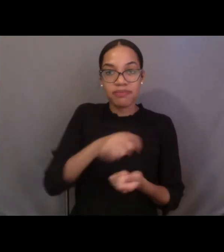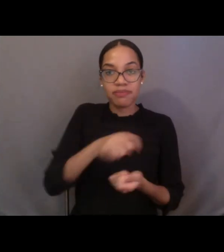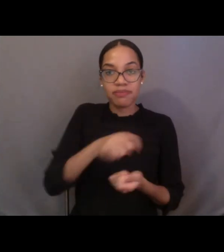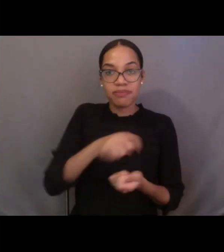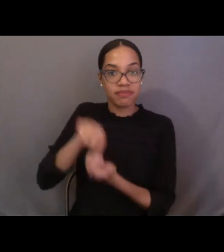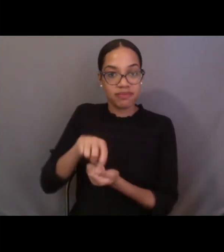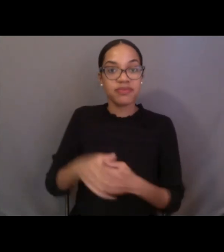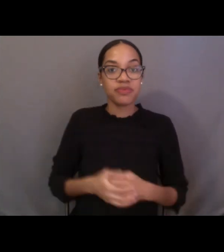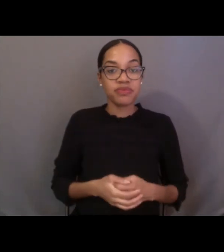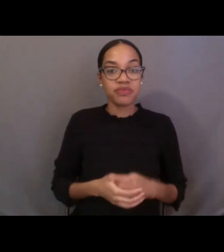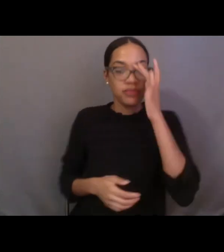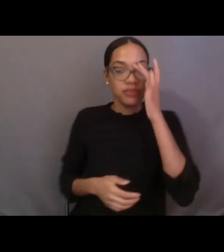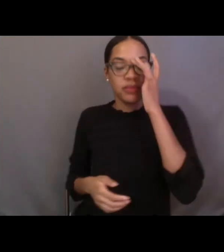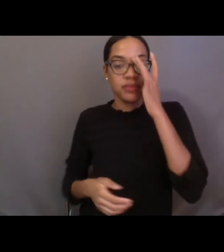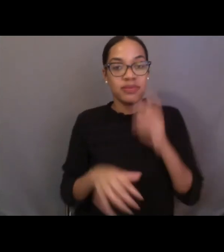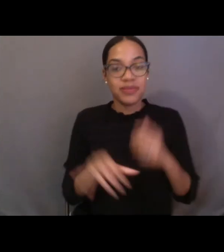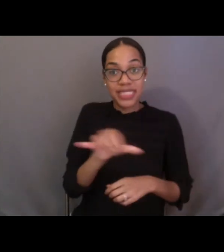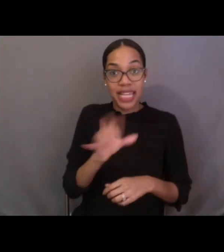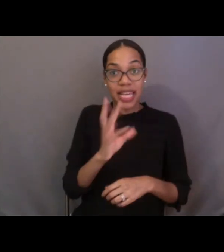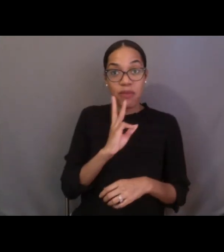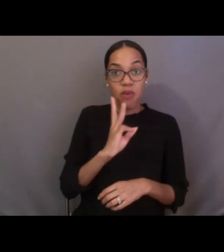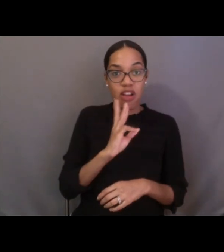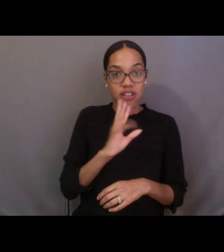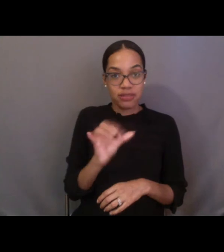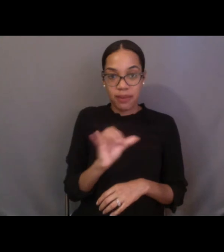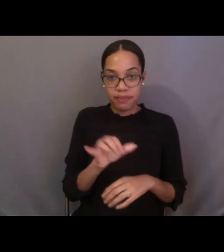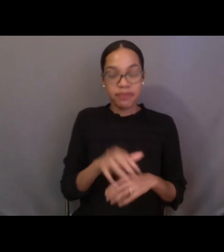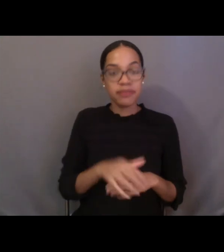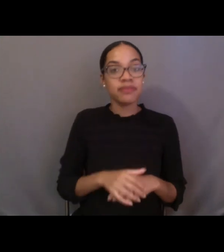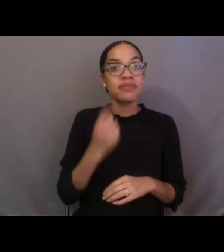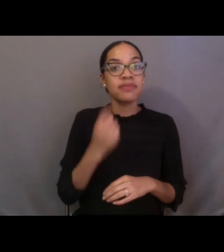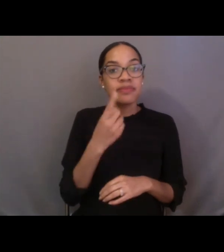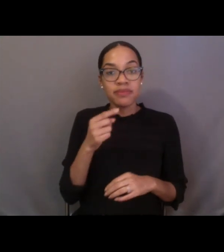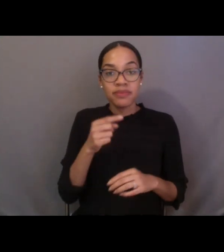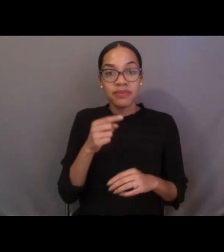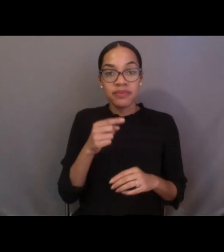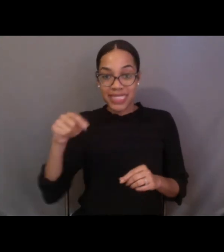And then this tank, I started this experiment about an hour ago. What I did was I put